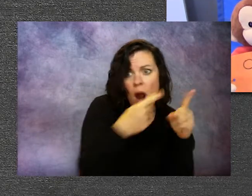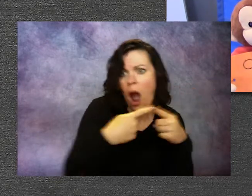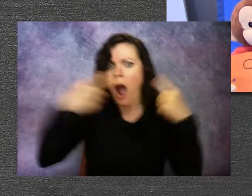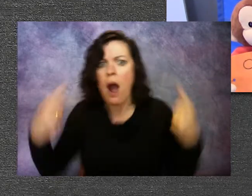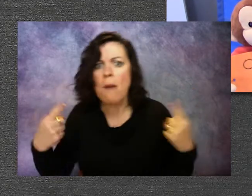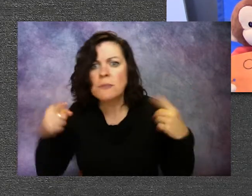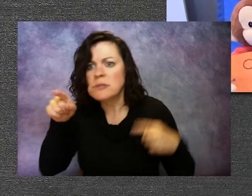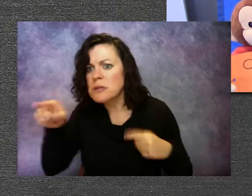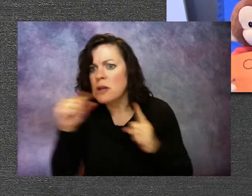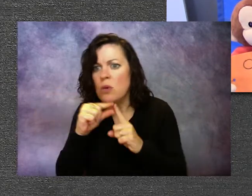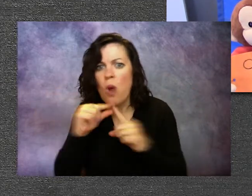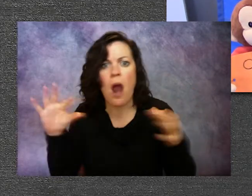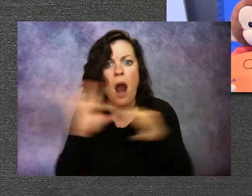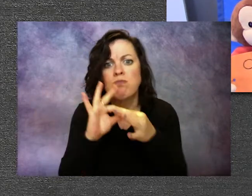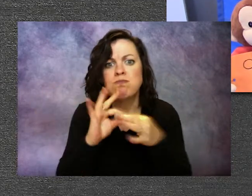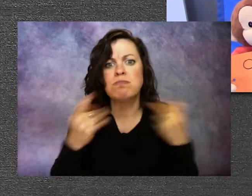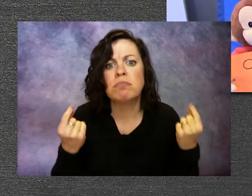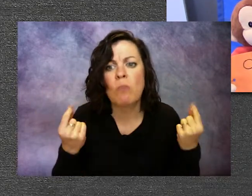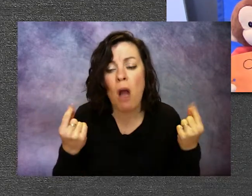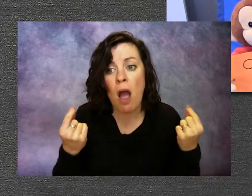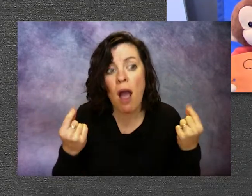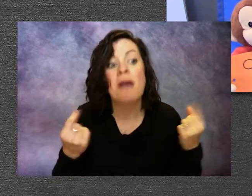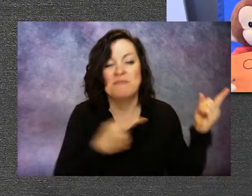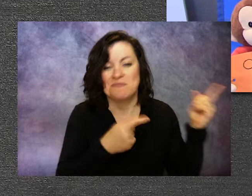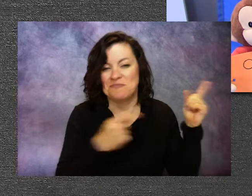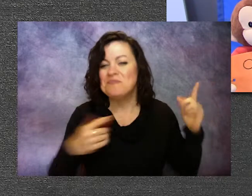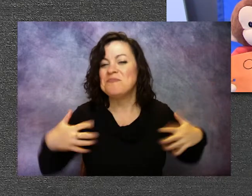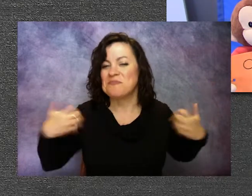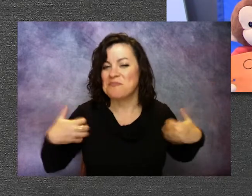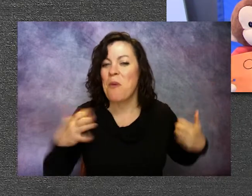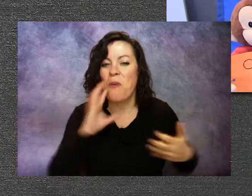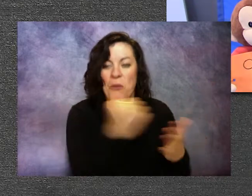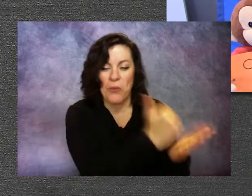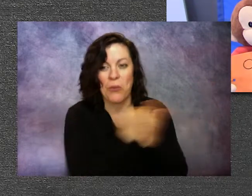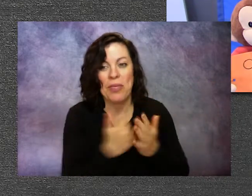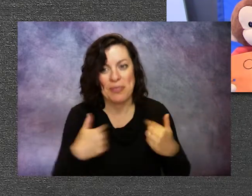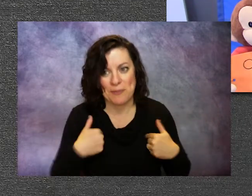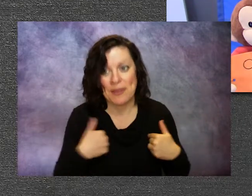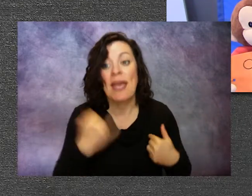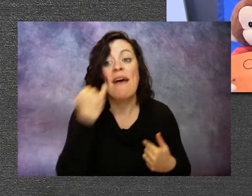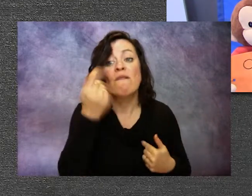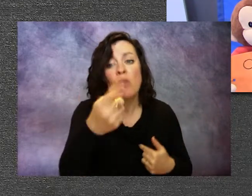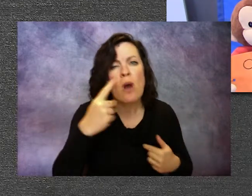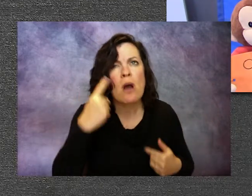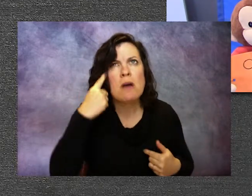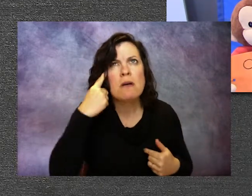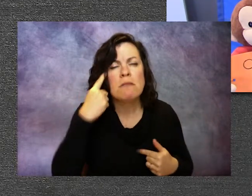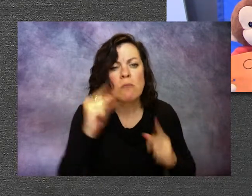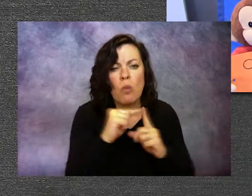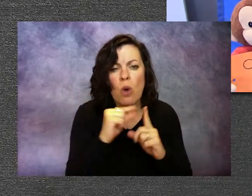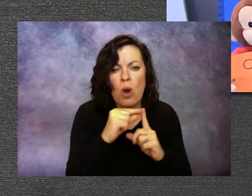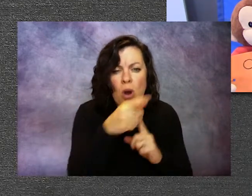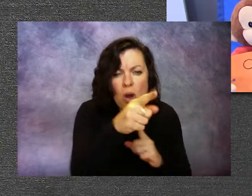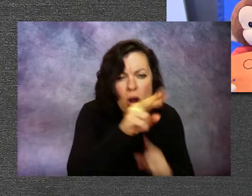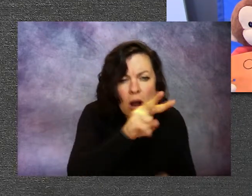read along with me. If not, as you are hearing them, try to think in your head of what the opposite of each of these words would be.